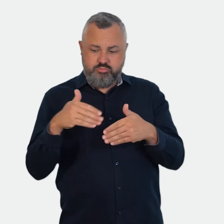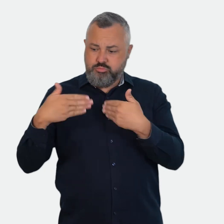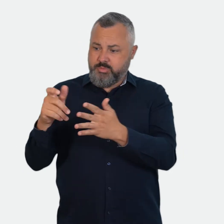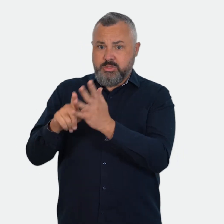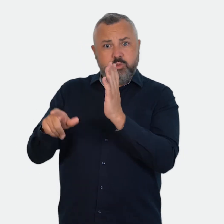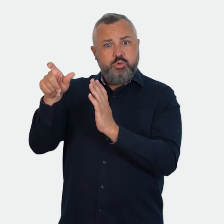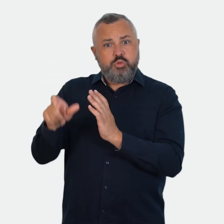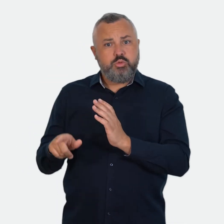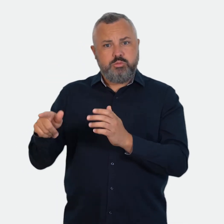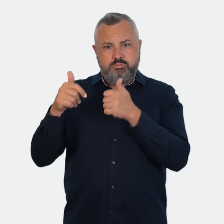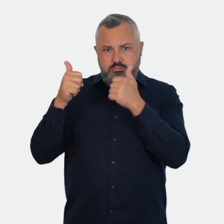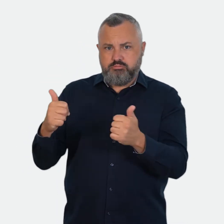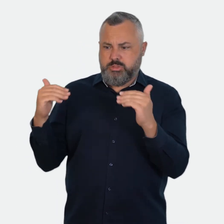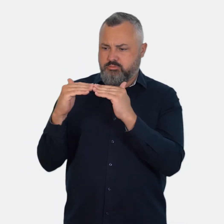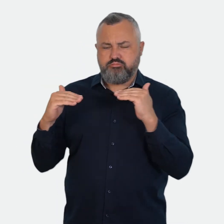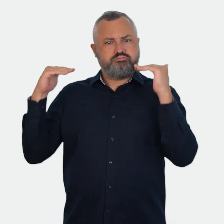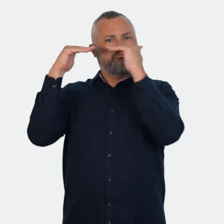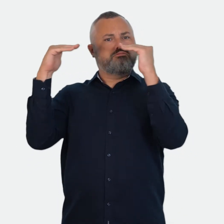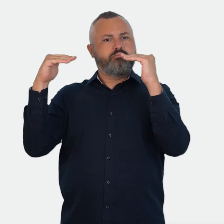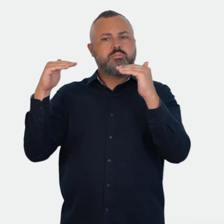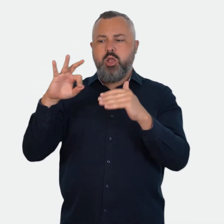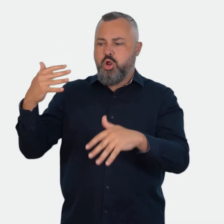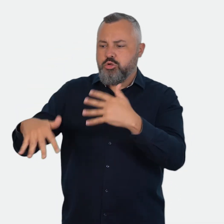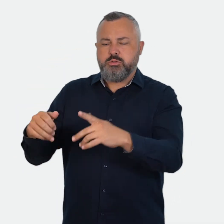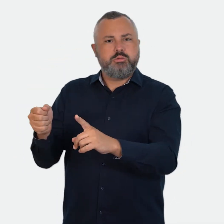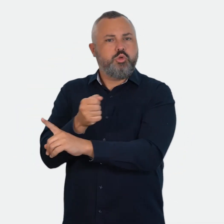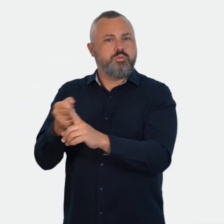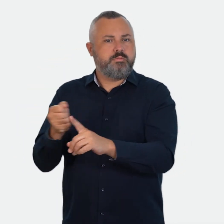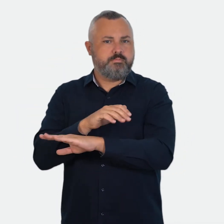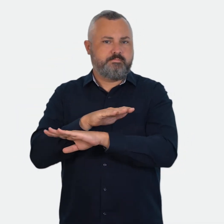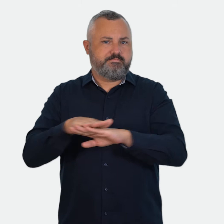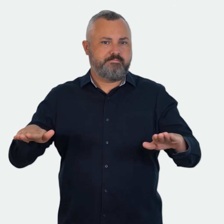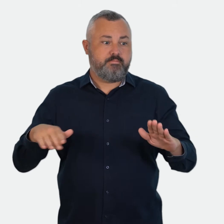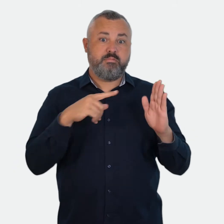abide by and provides a standard to protect people with disability from harm and abuse.